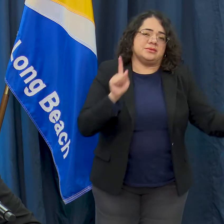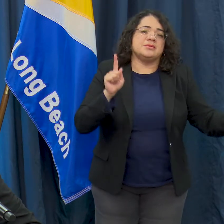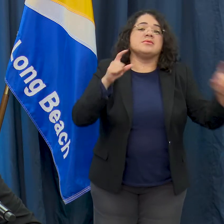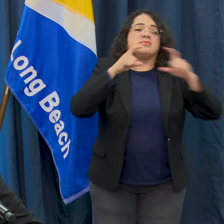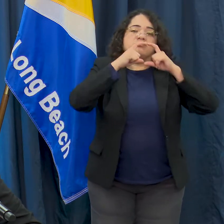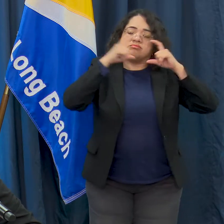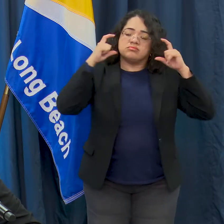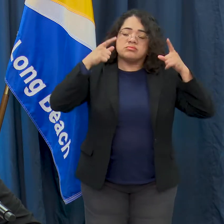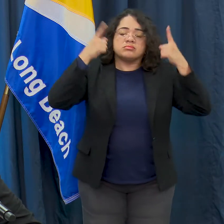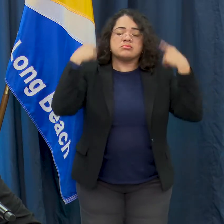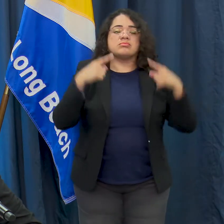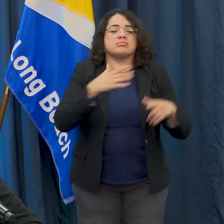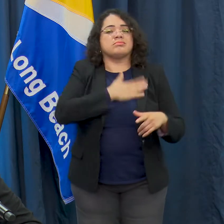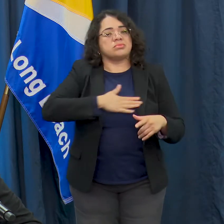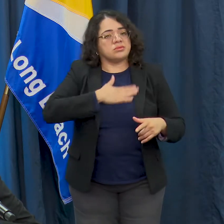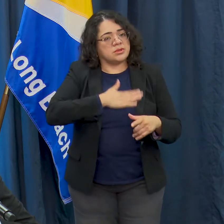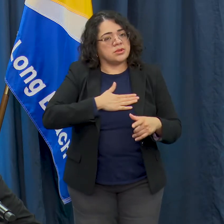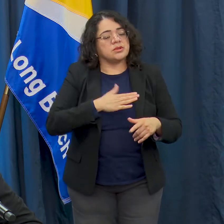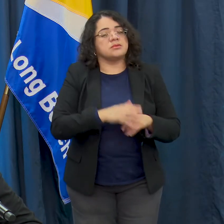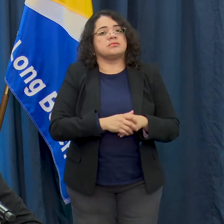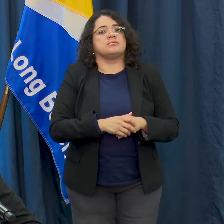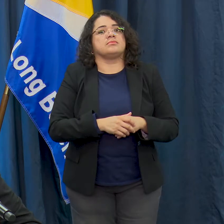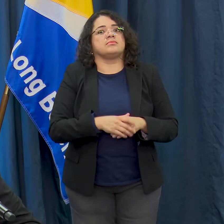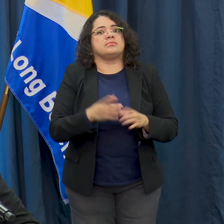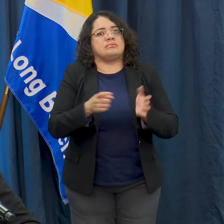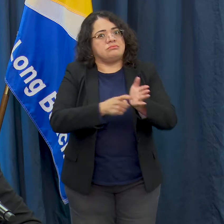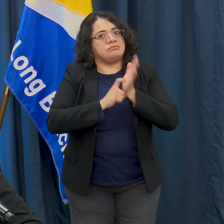coverings when you can. Well you have to of course when you're outside around